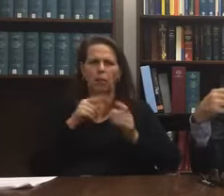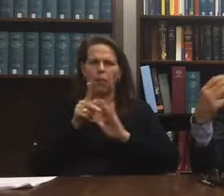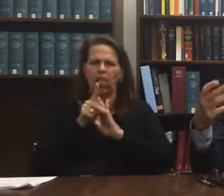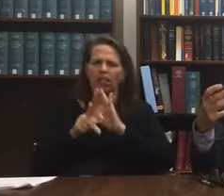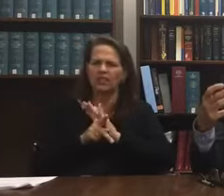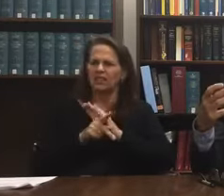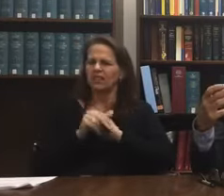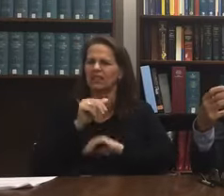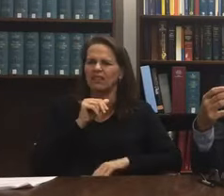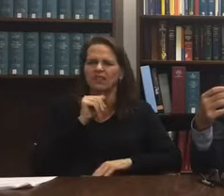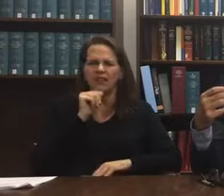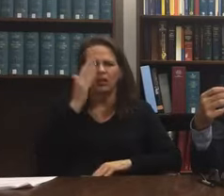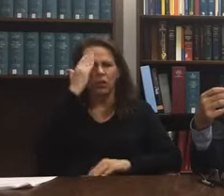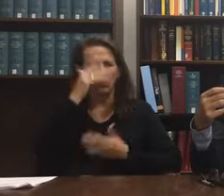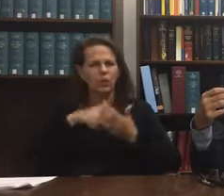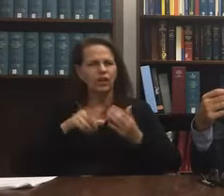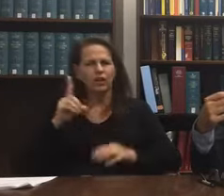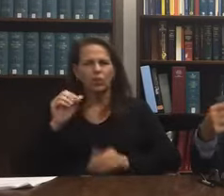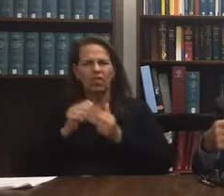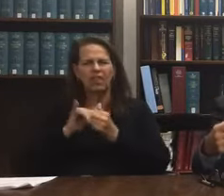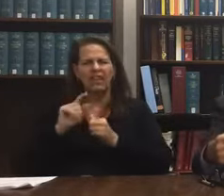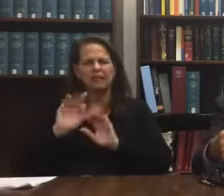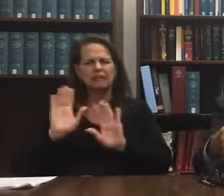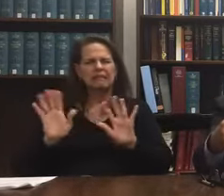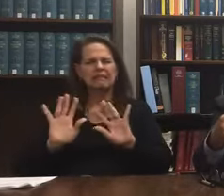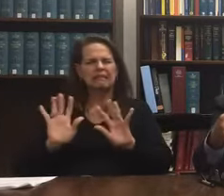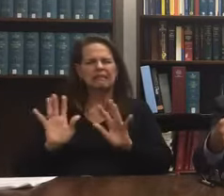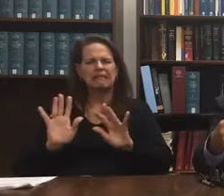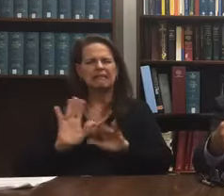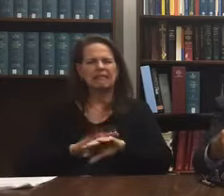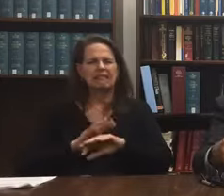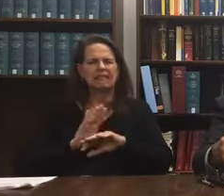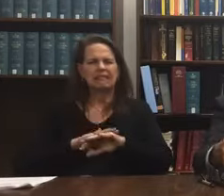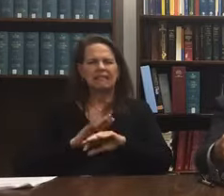know what to do with it so I think if unless there's sort of concrete factual